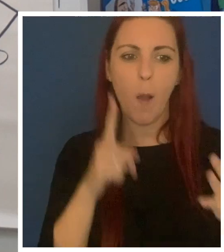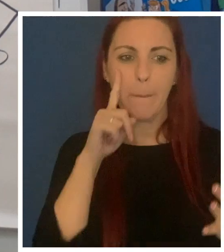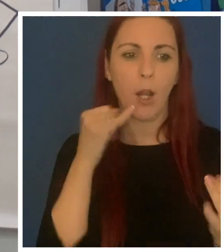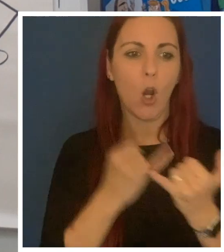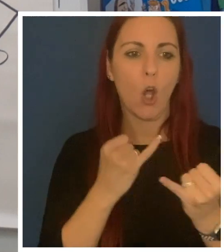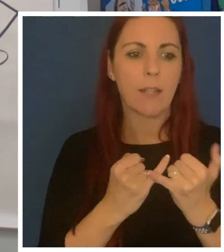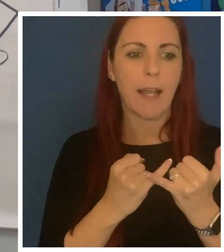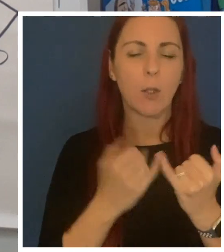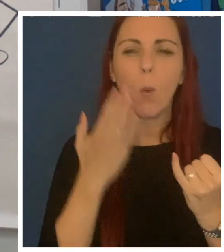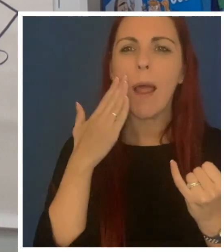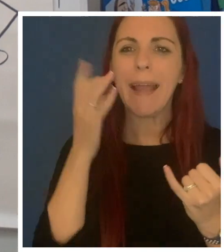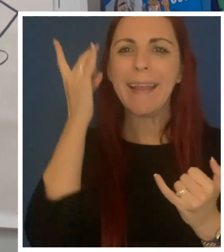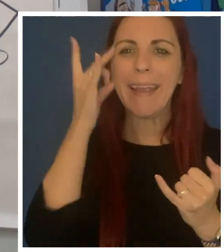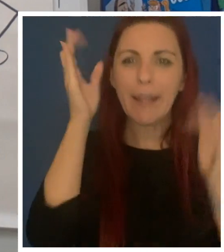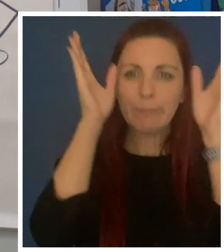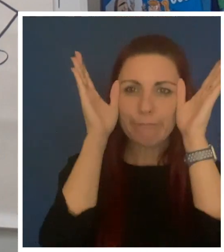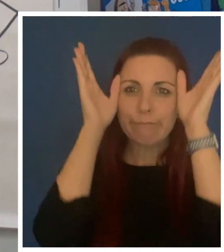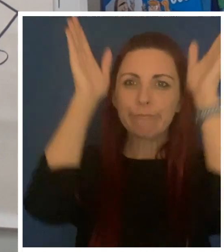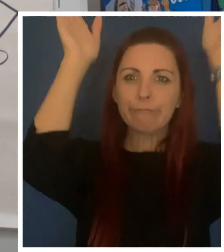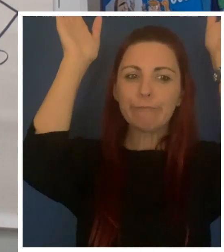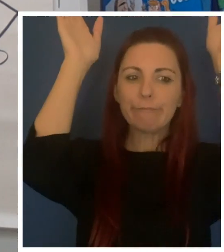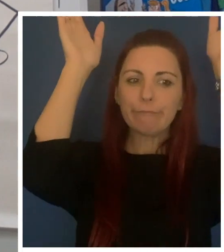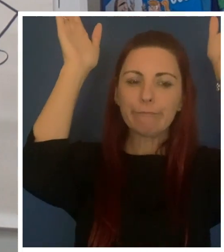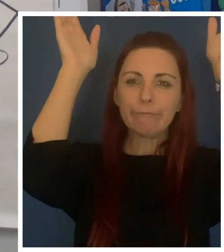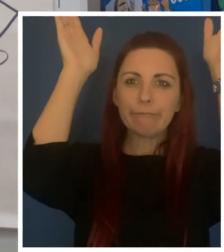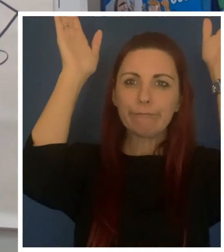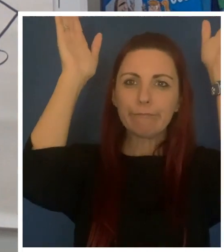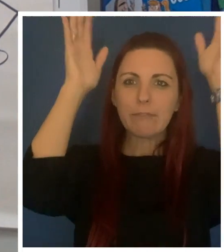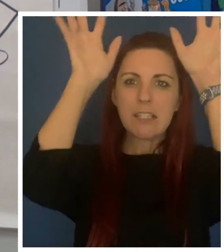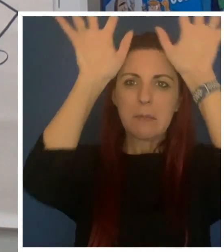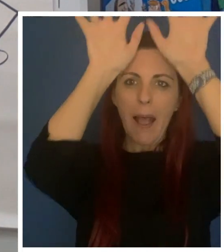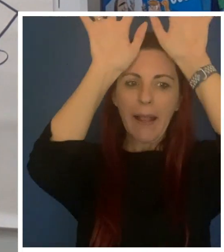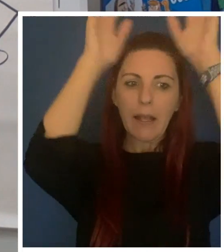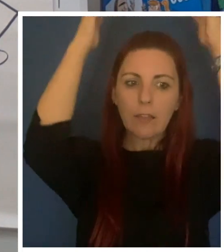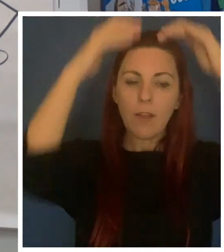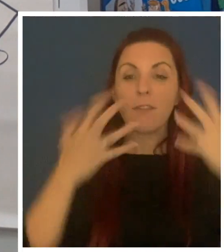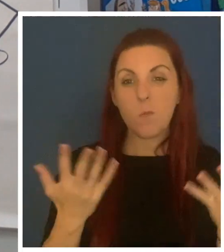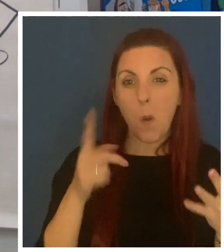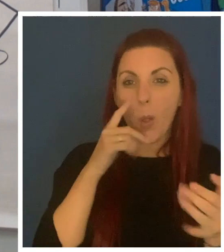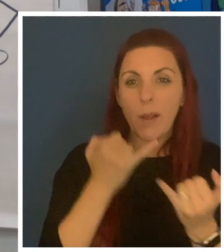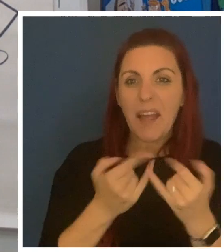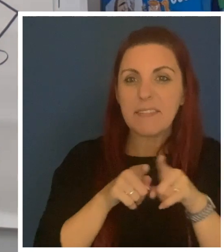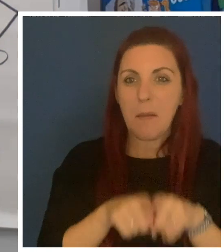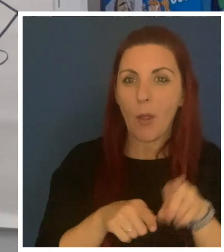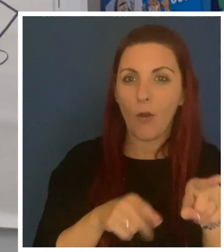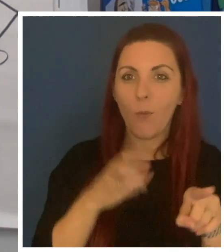the way a king's crown comes off the top of the head and it goes with spikes across like that and straight back down, that's the way I'm going to do her toes.